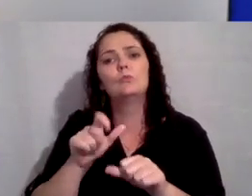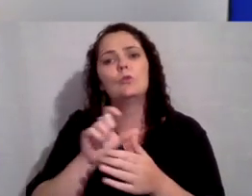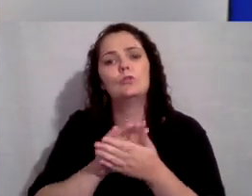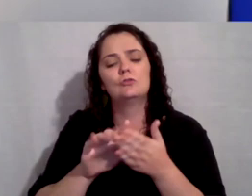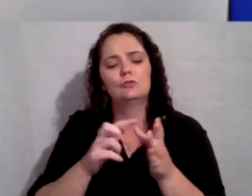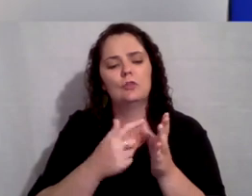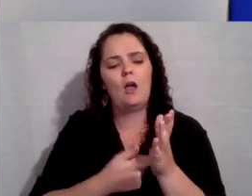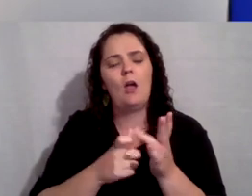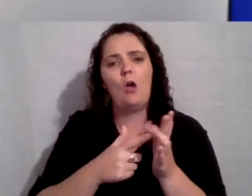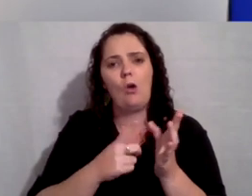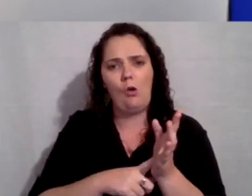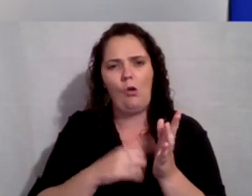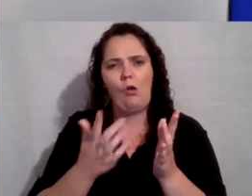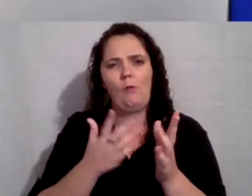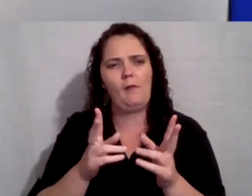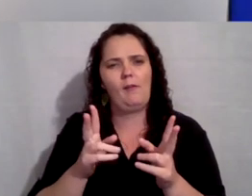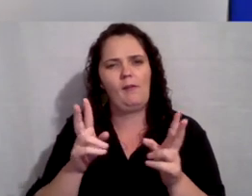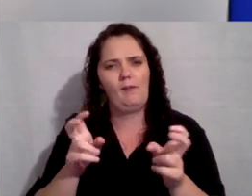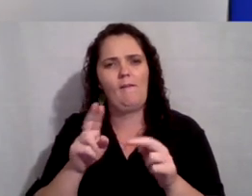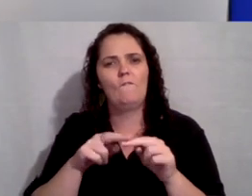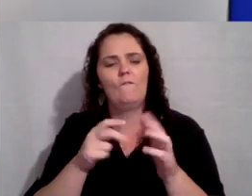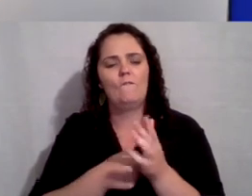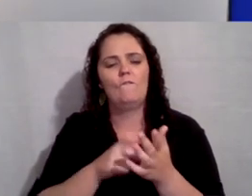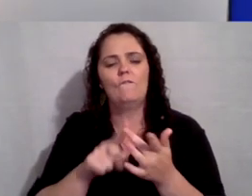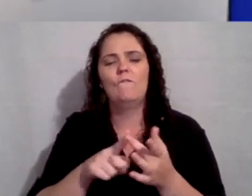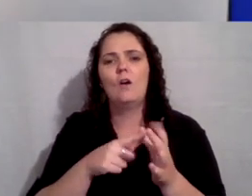right? The word friable comes from the same Latin root as the word friction.